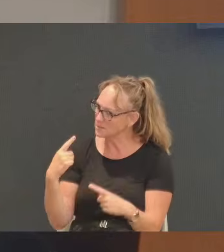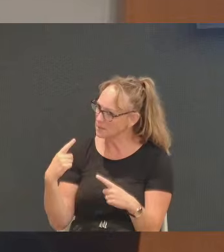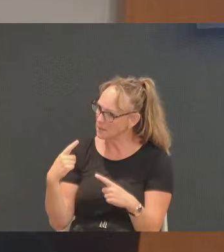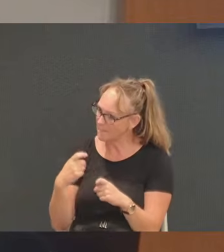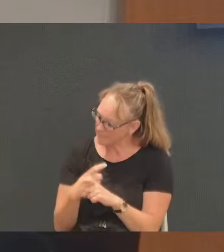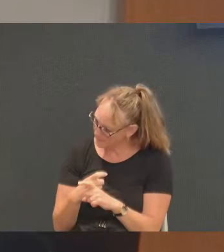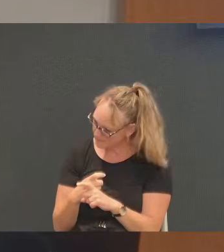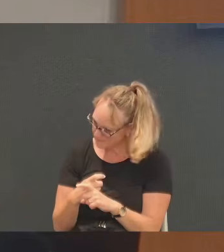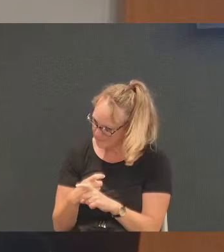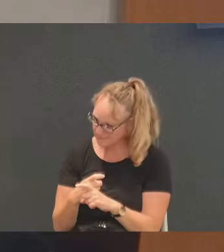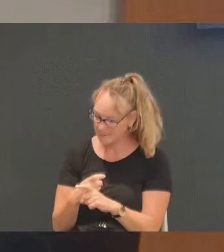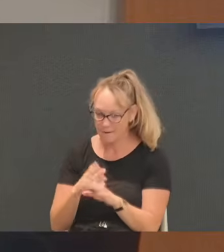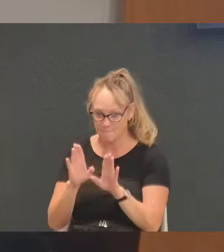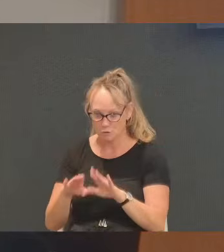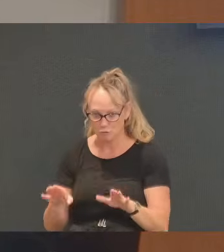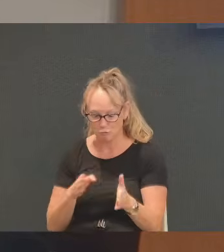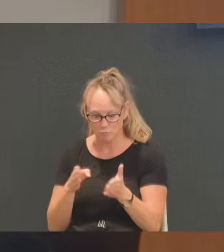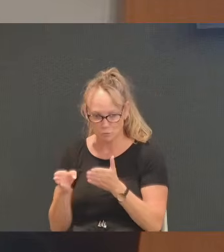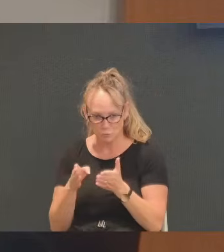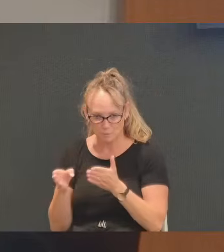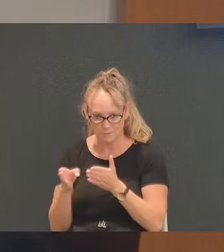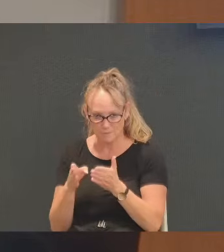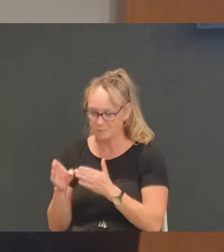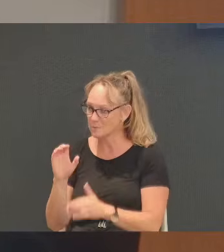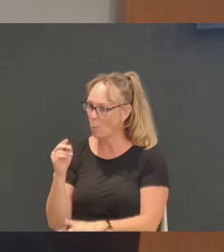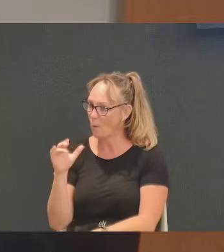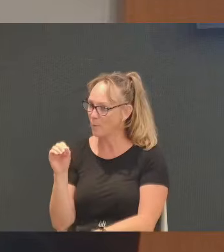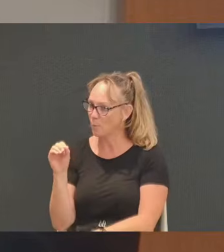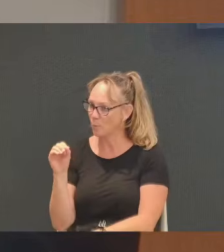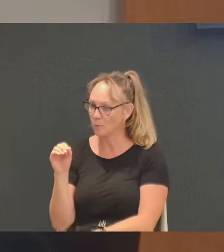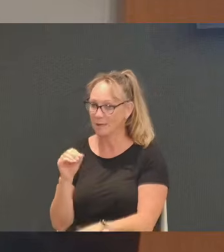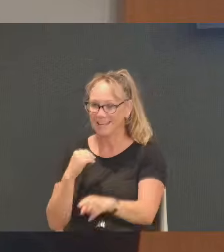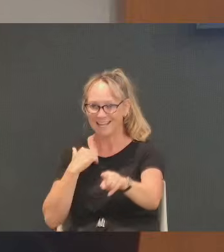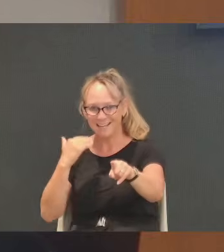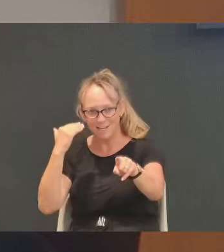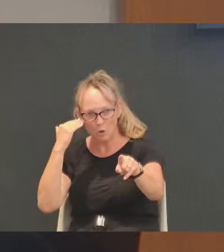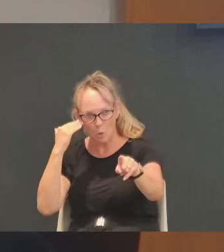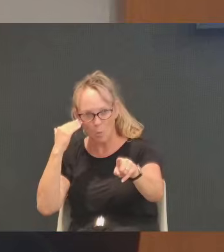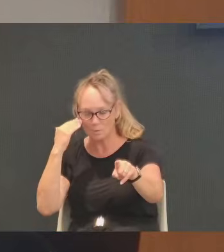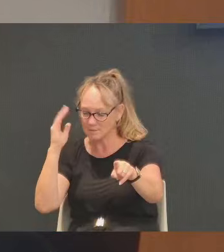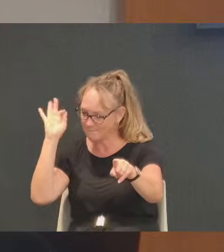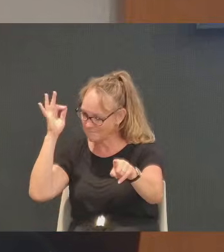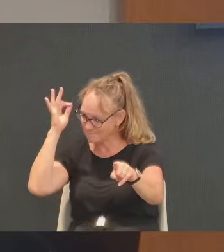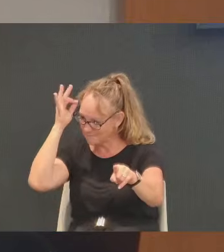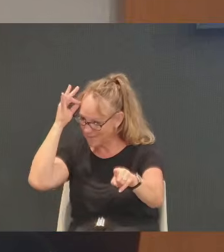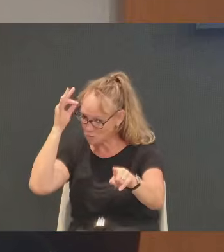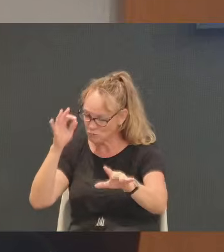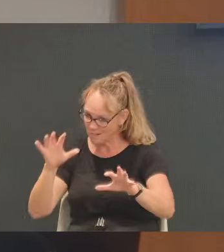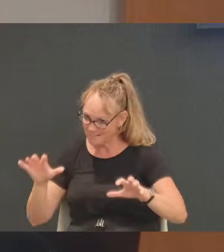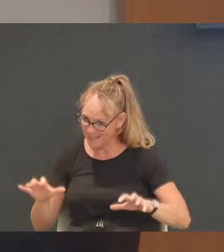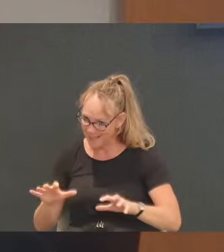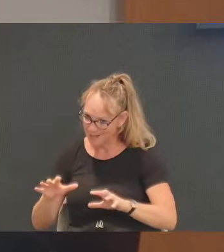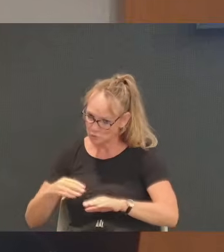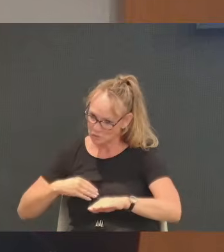system of children services in Ohio. he knows how federal actions are impacting JFS systems in Ohio